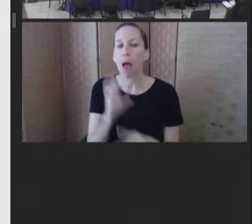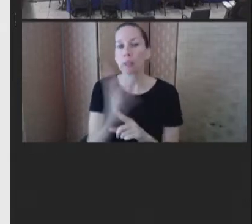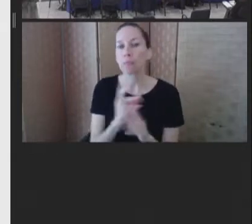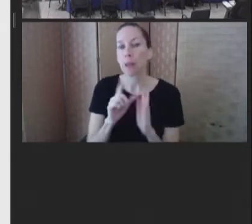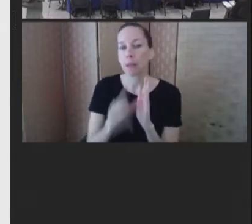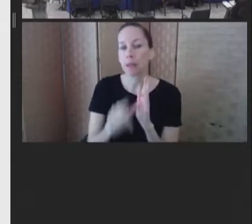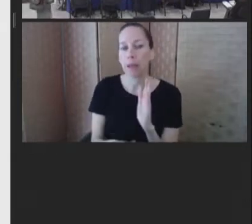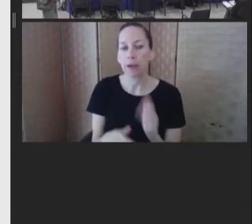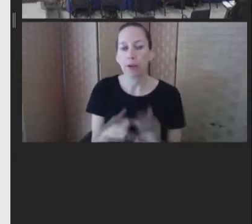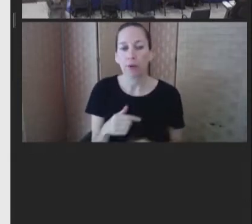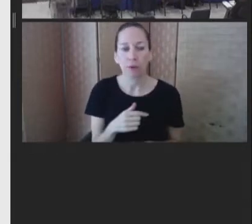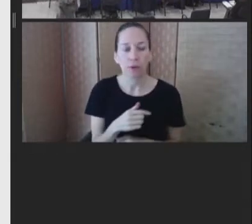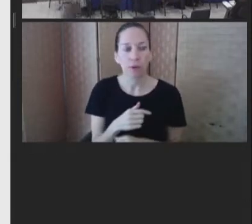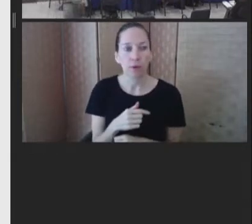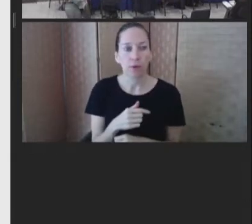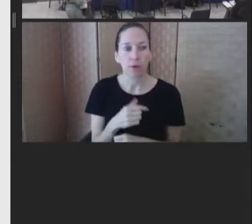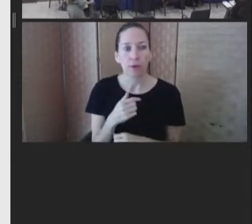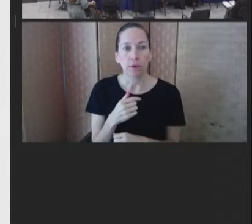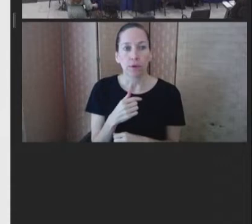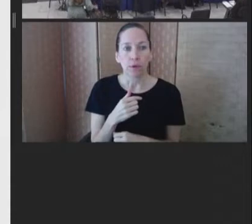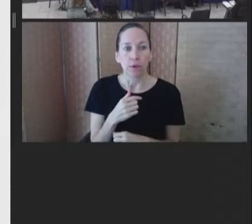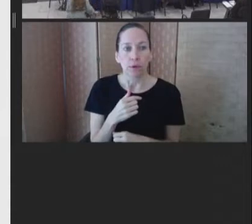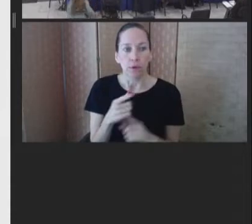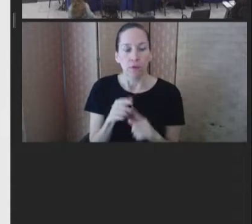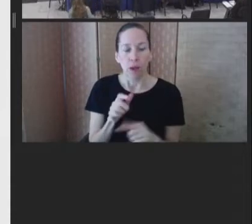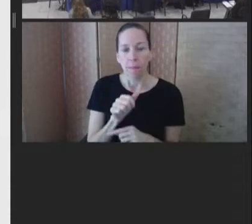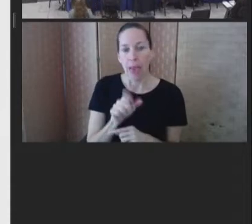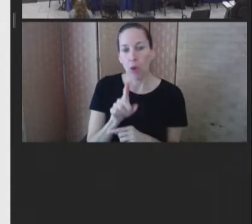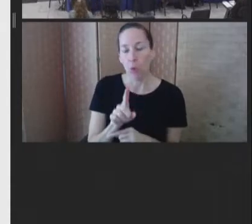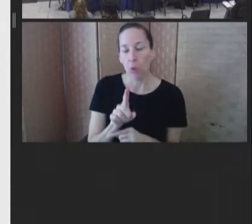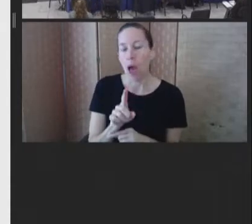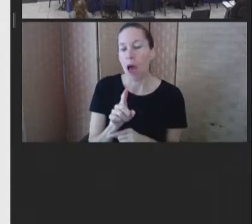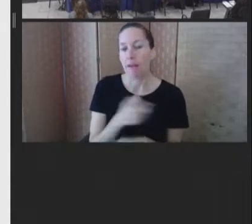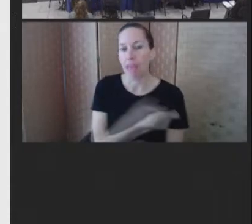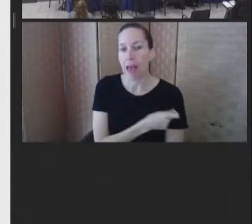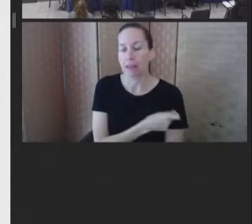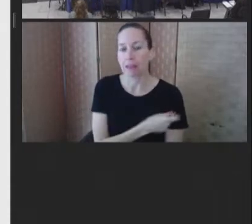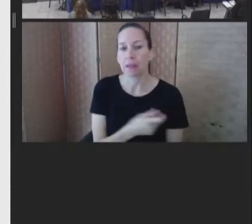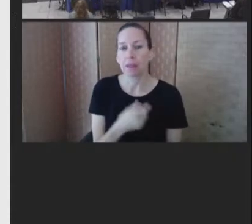Omicron BA.1 than the prototype vaccine. So, we're eagerly awaiting, within COVAIL, the